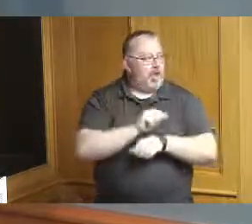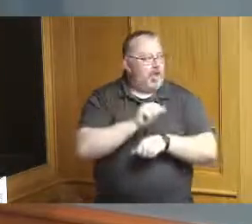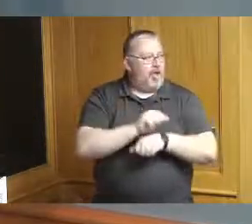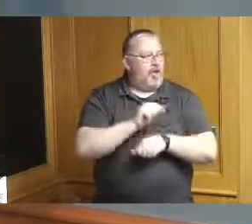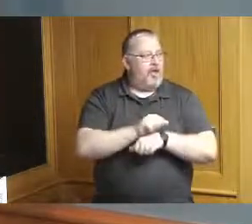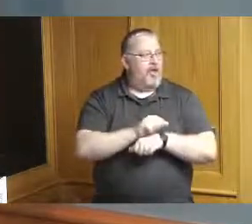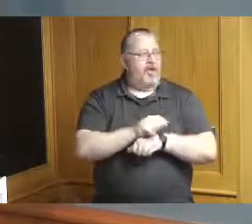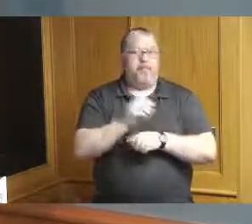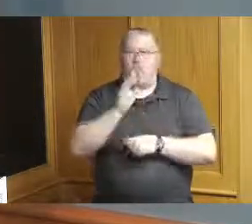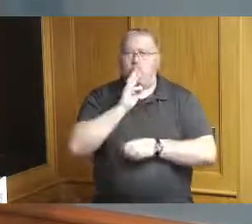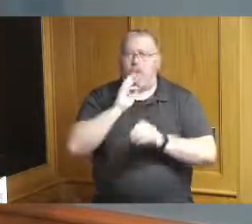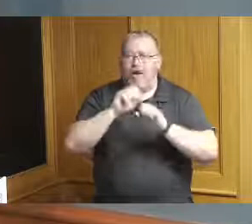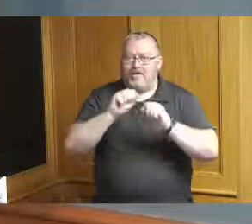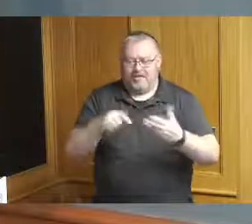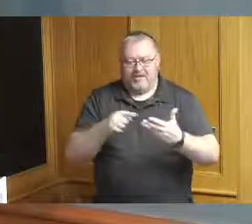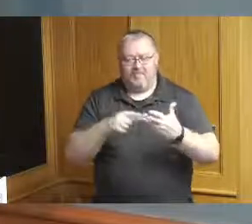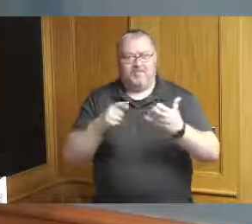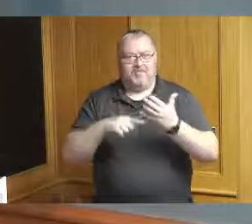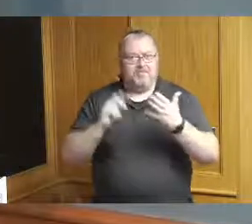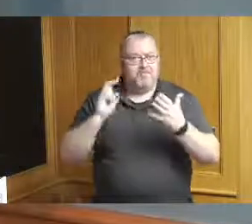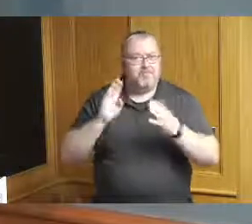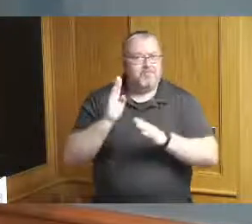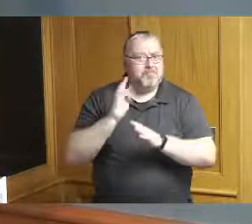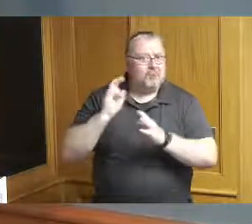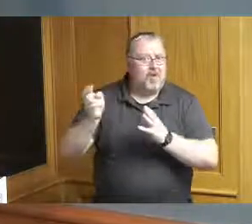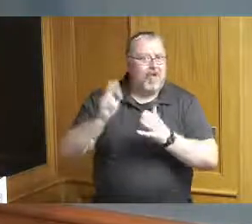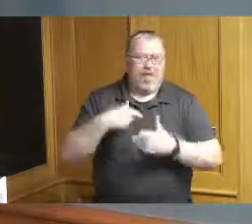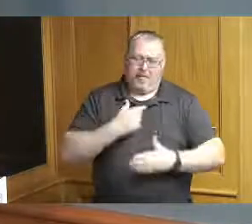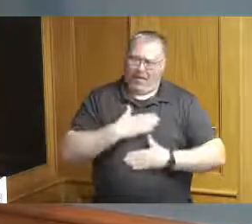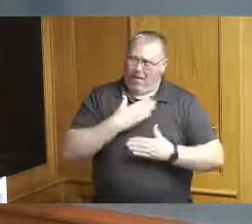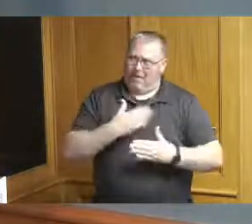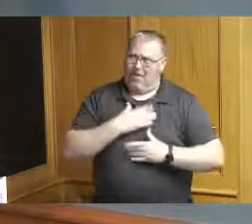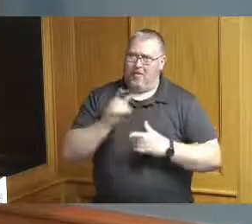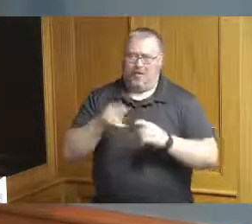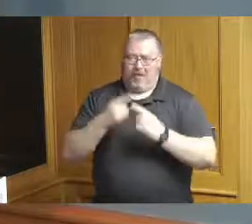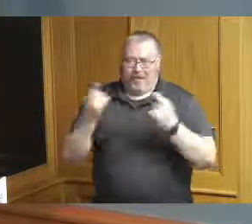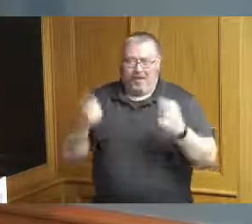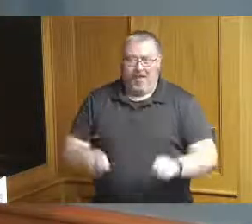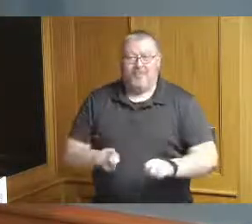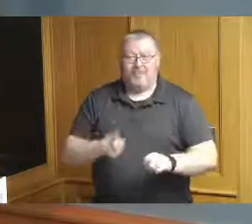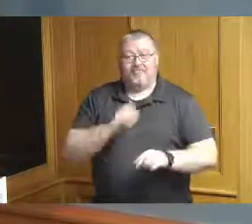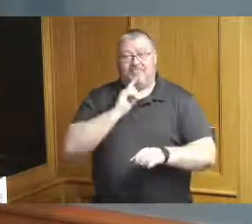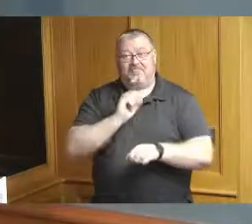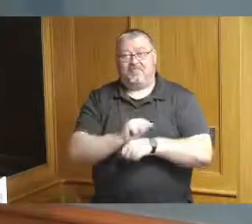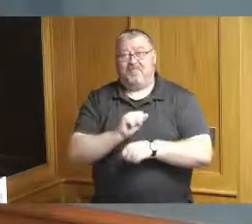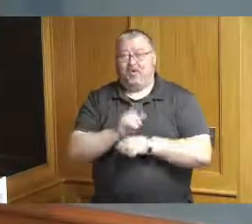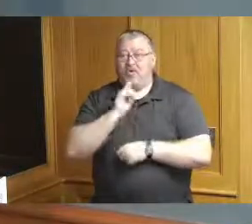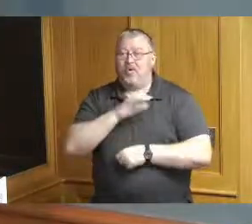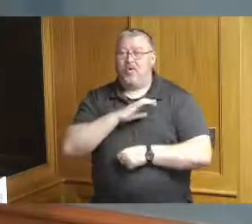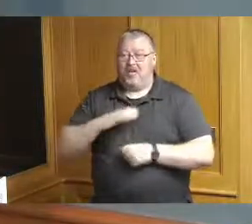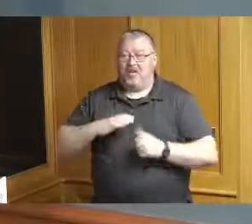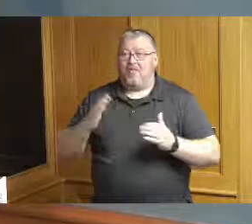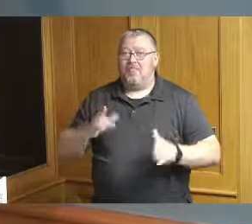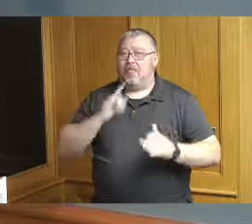the water system and transit I'm just really happy about that and I'm sure our Commissioners are also